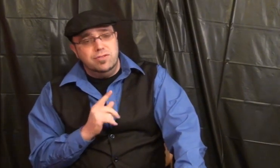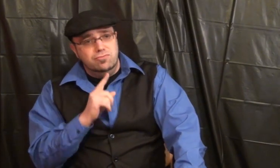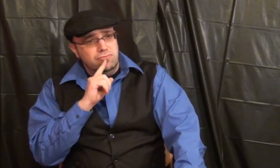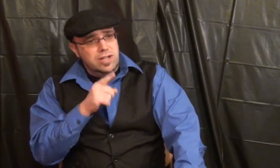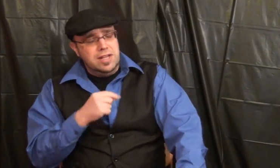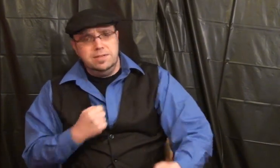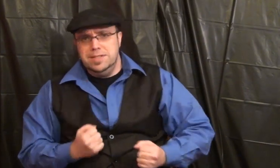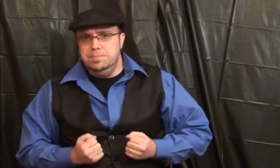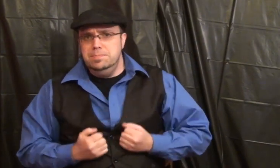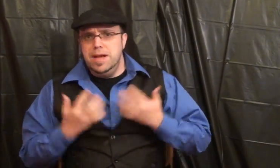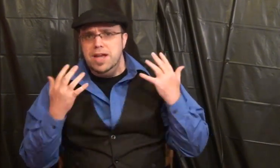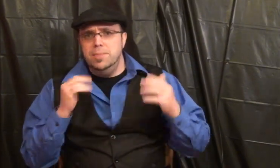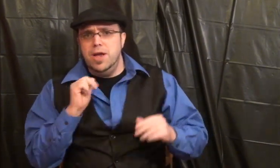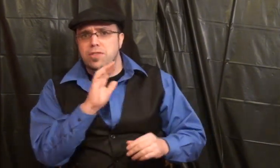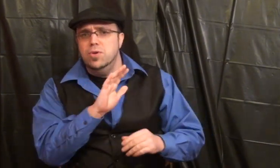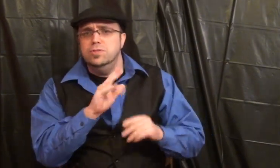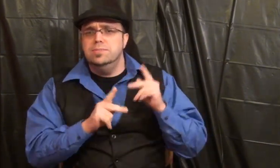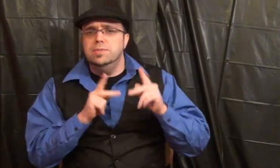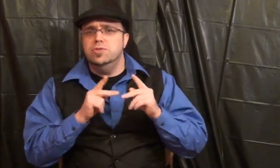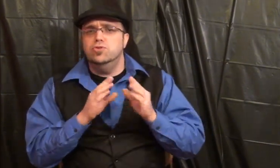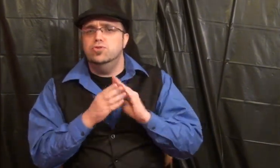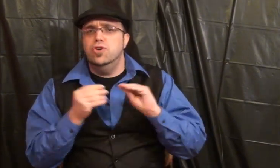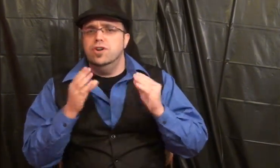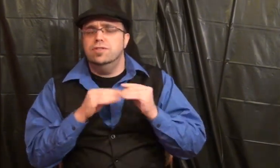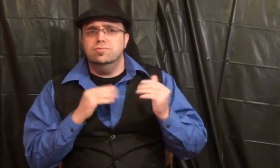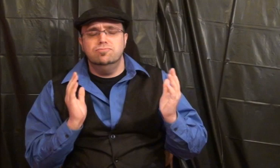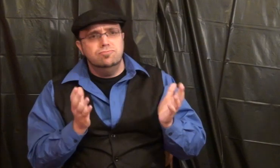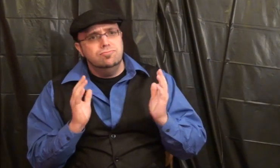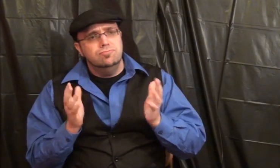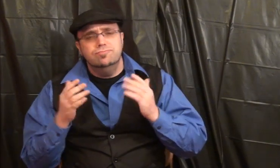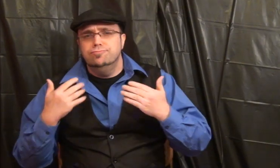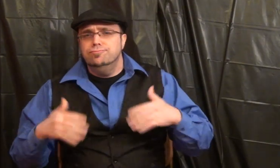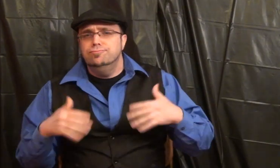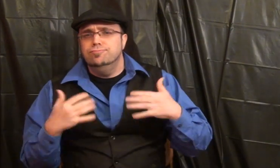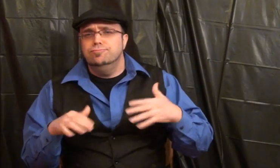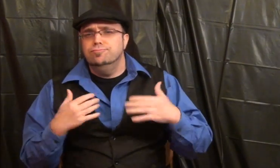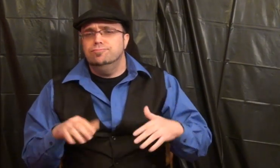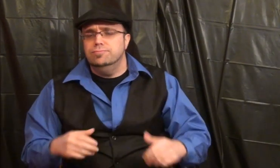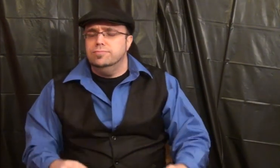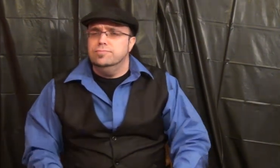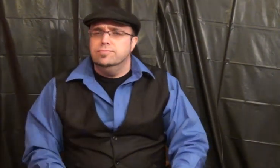I was really inspired by these stories as I was talking with these people.